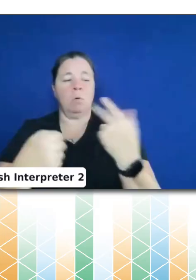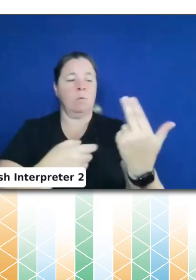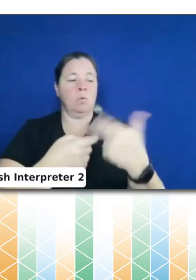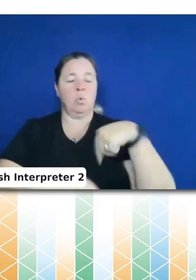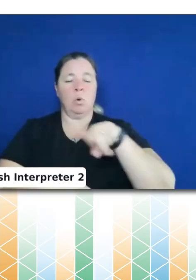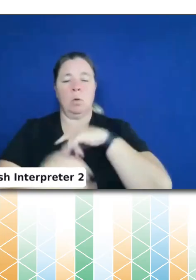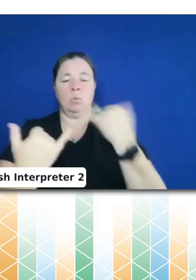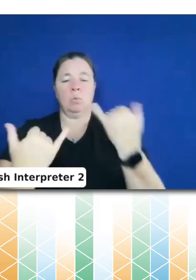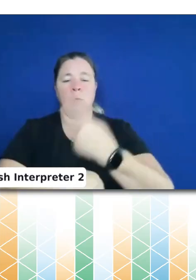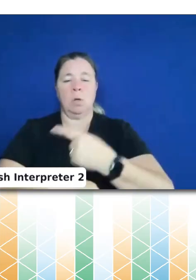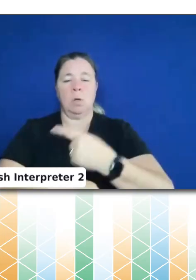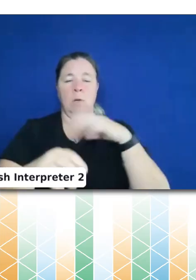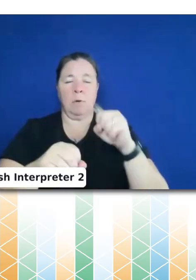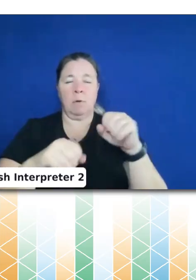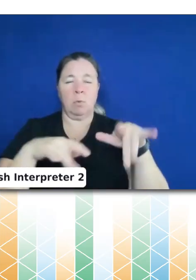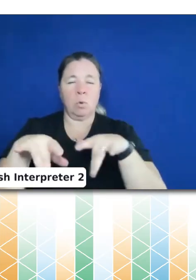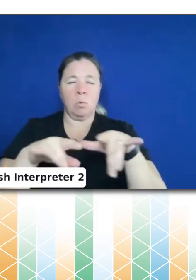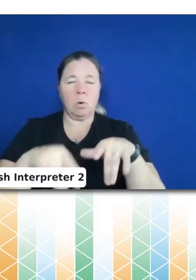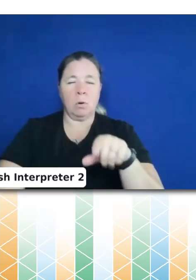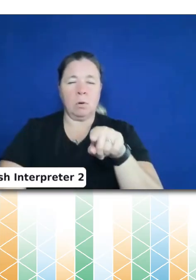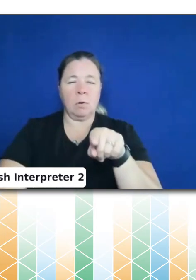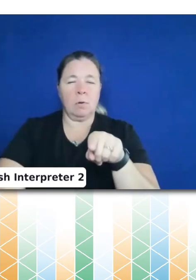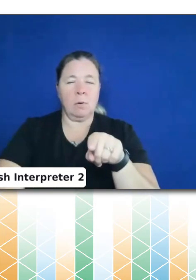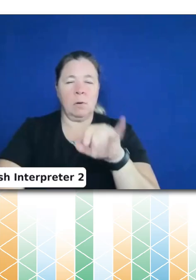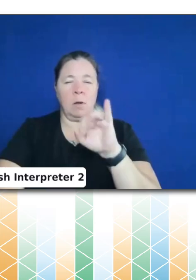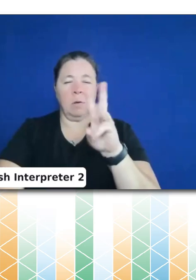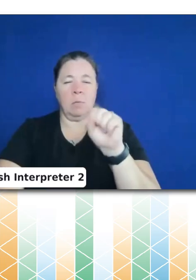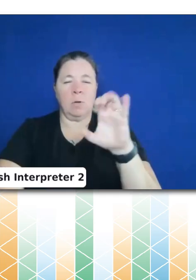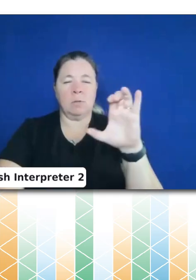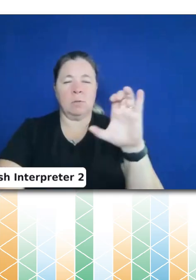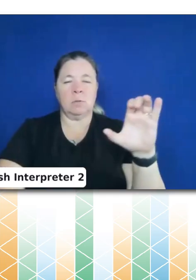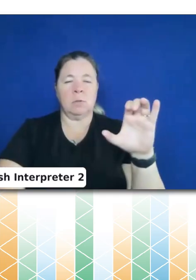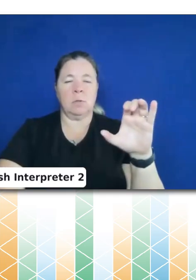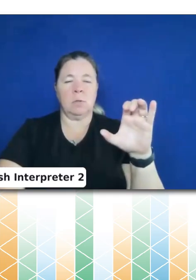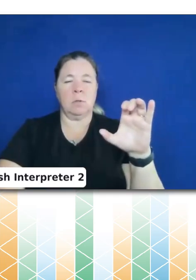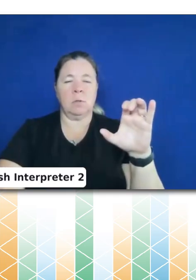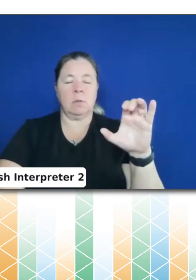If you're catching this recording on YouTube or on the IWSCC website, thanks so much for joining us as well.